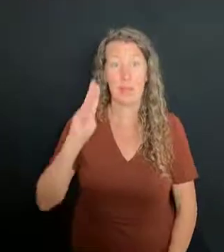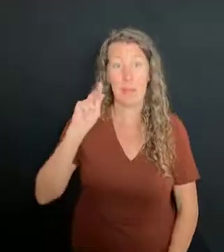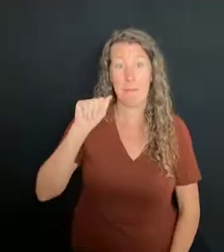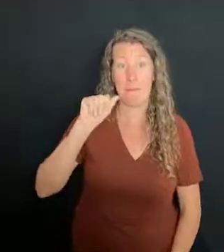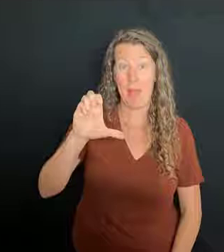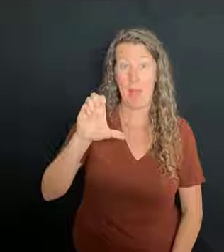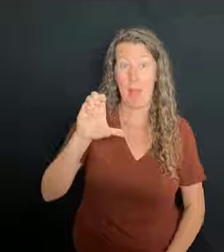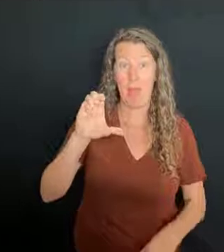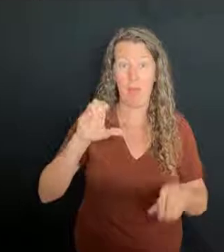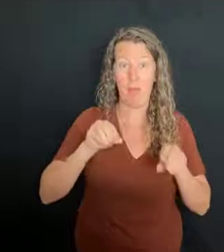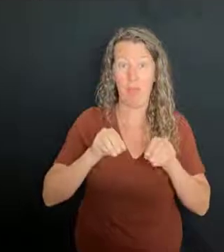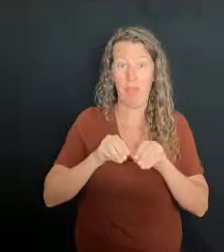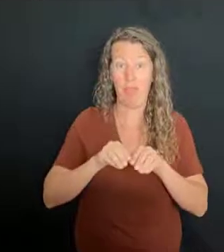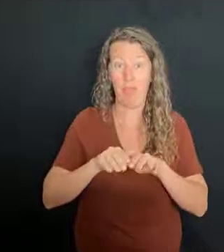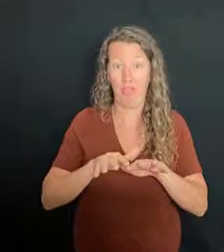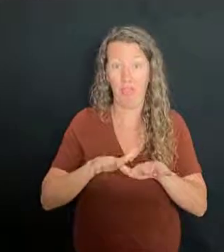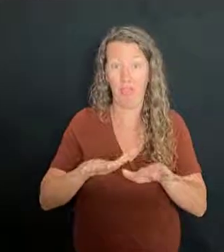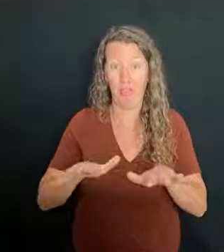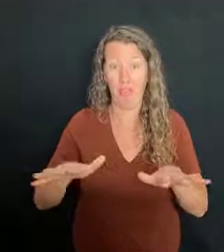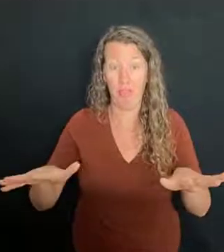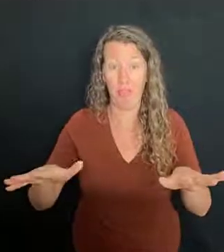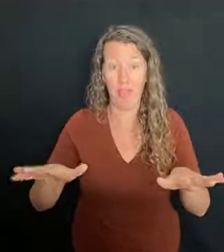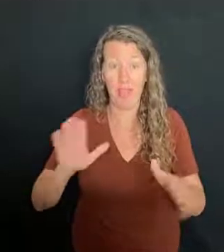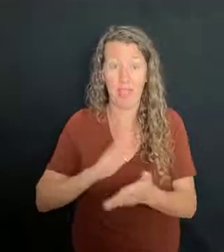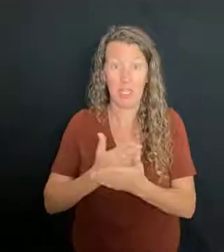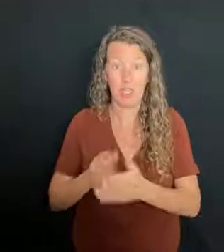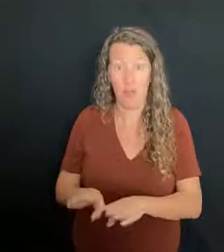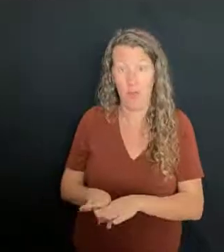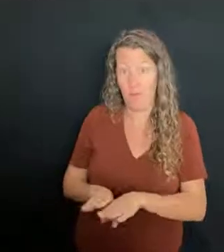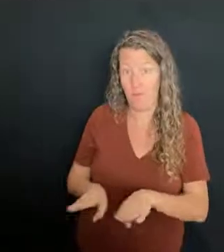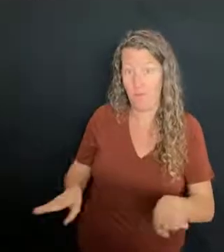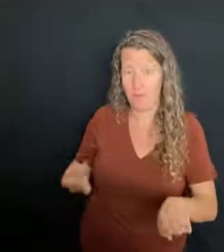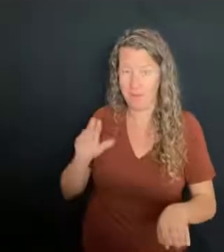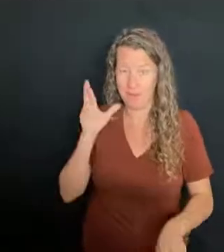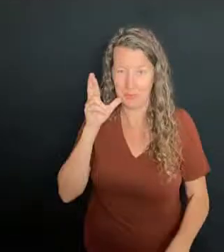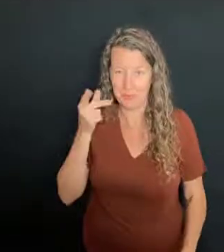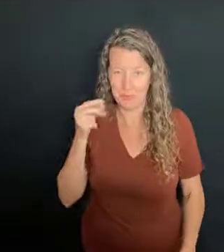on the kitchen floor while Rosalee smiles reaching up toward the kitchen sink.